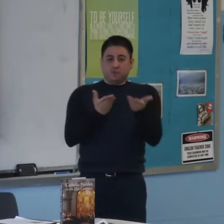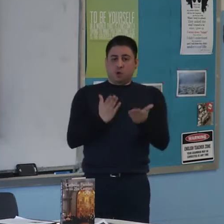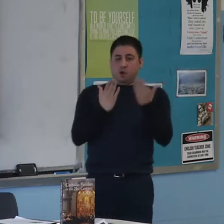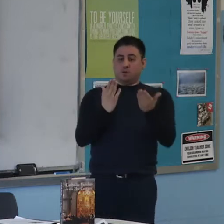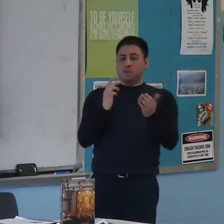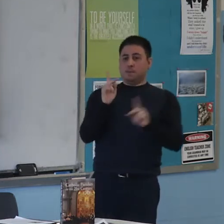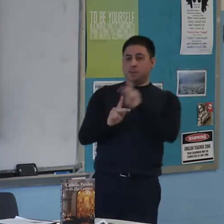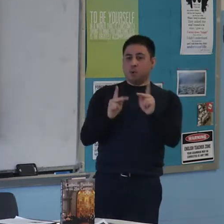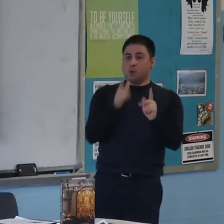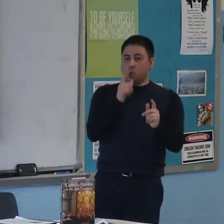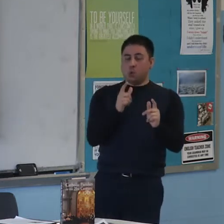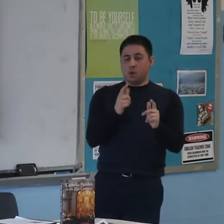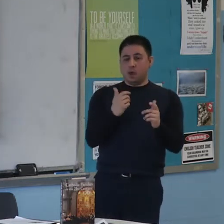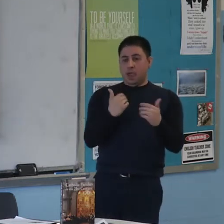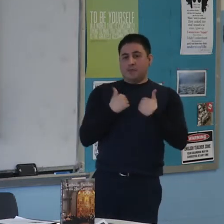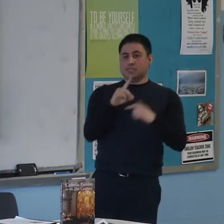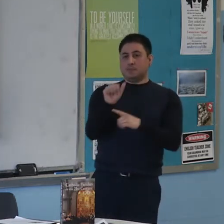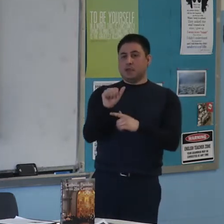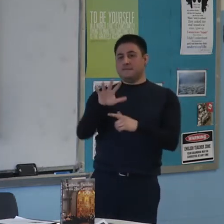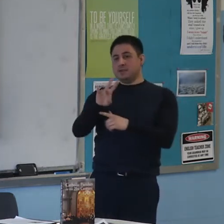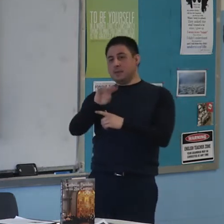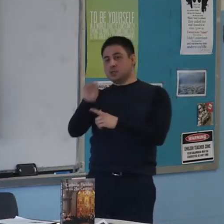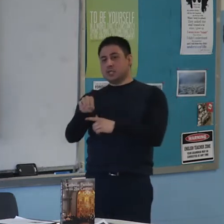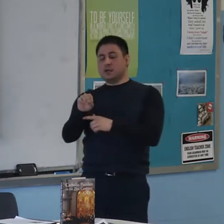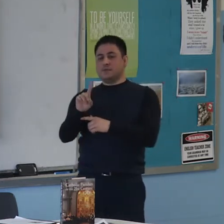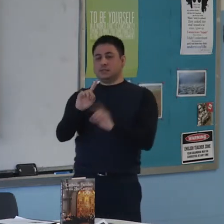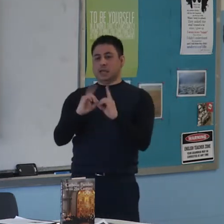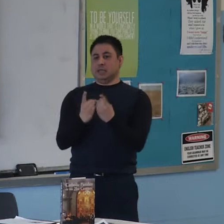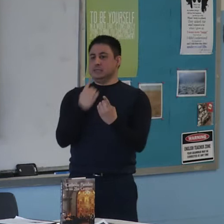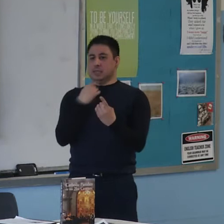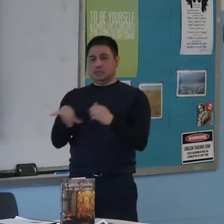people with disabilities, and 57 percent of the diocese said yes. We asked is